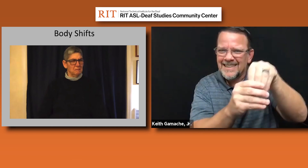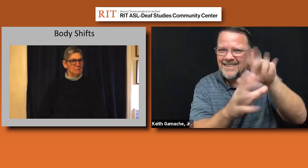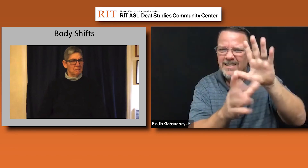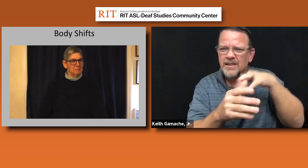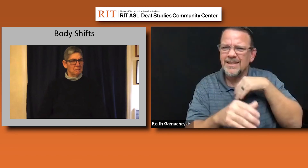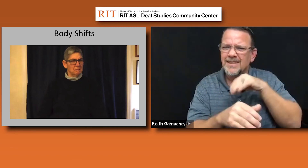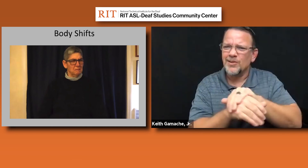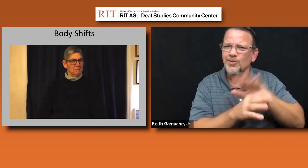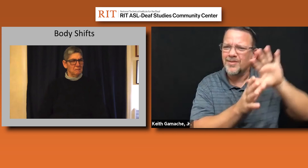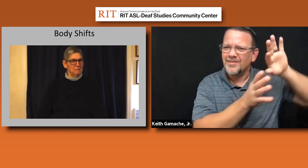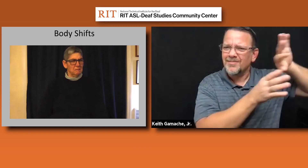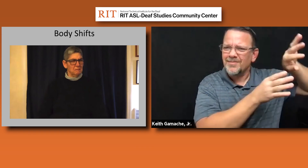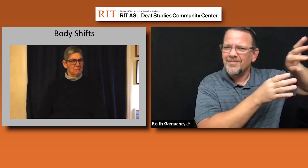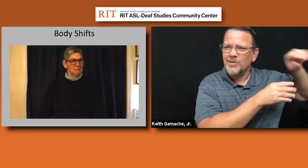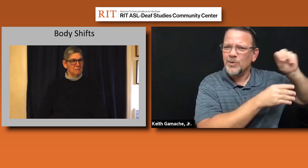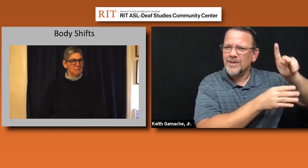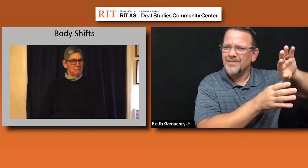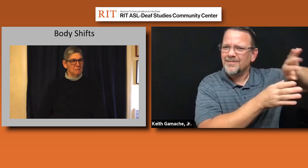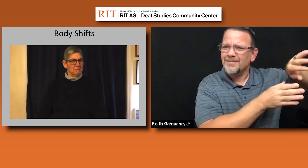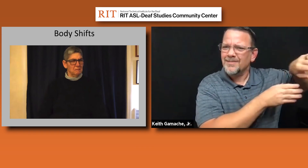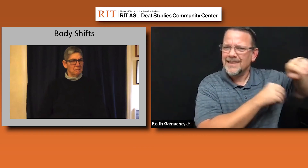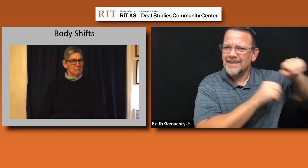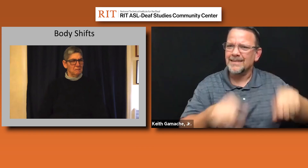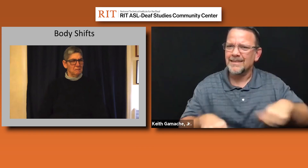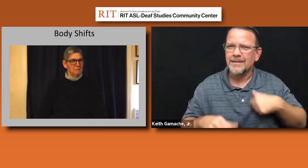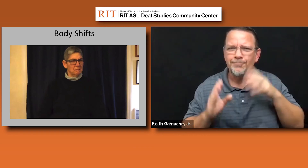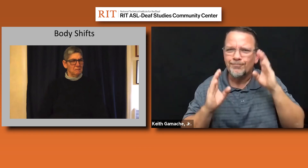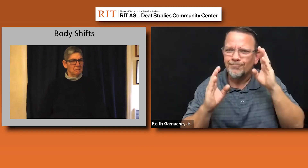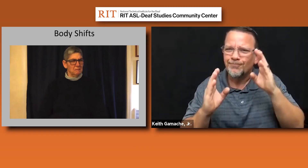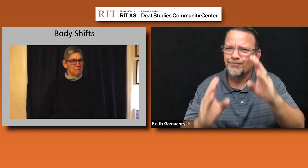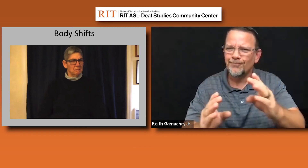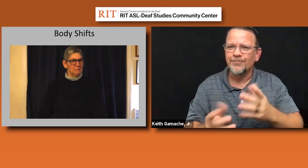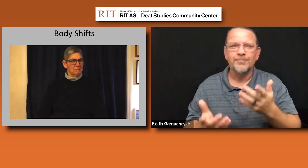And, again, we have to focus on ASL and leave English out.